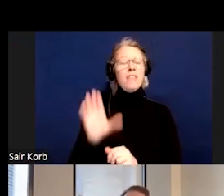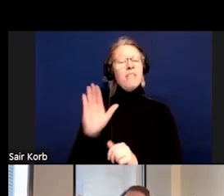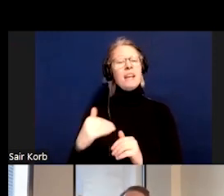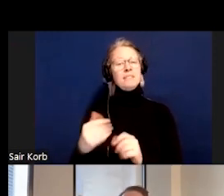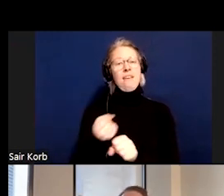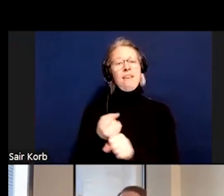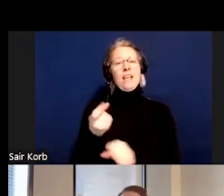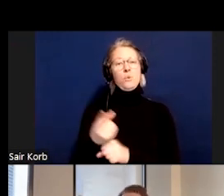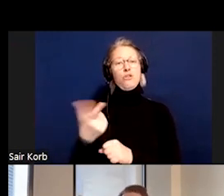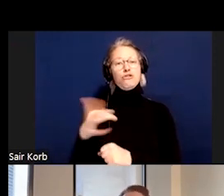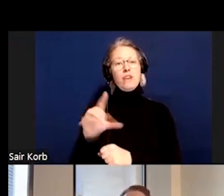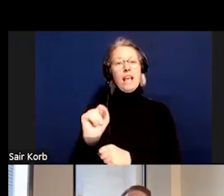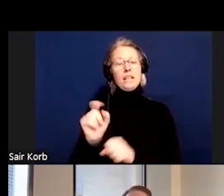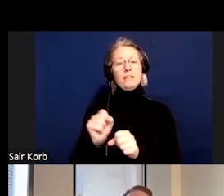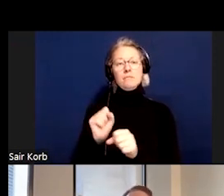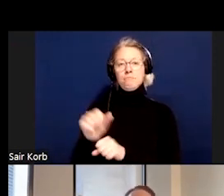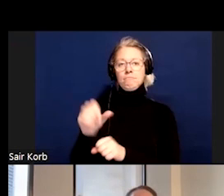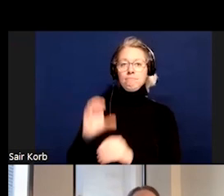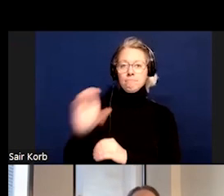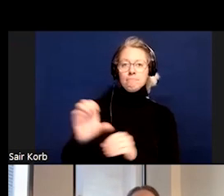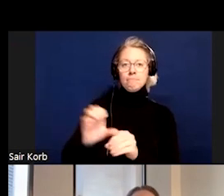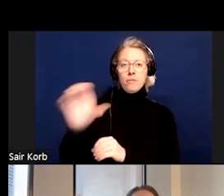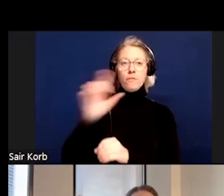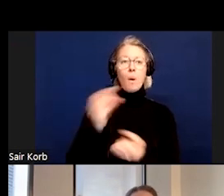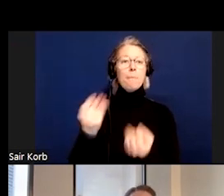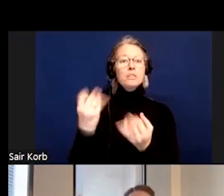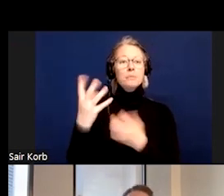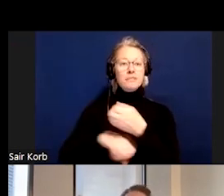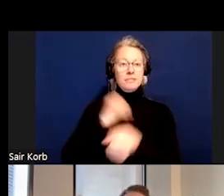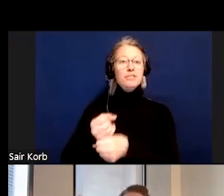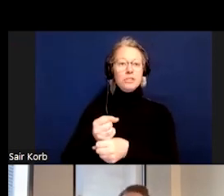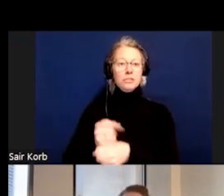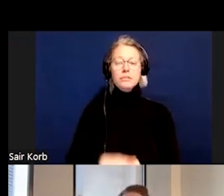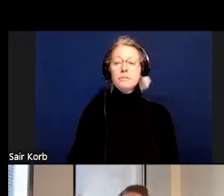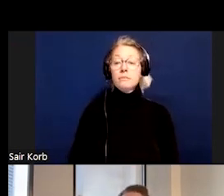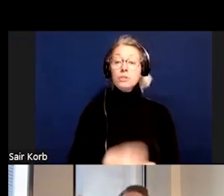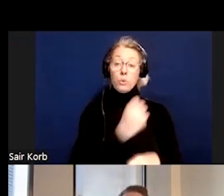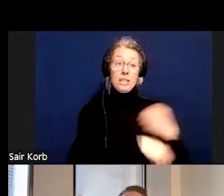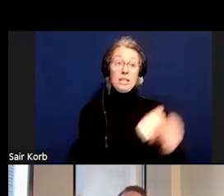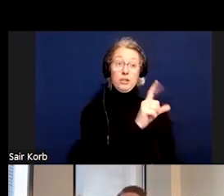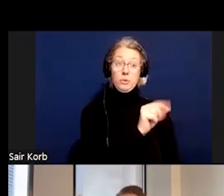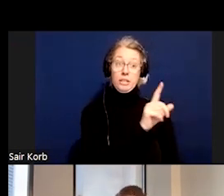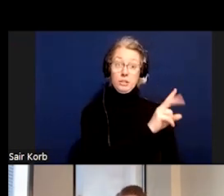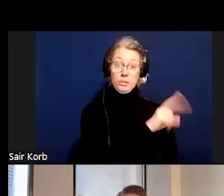on a multi-year basis. In addition to these base grants in 2022, we did make one-time